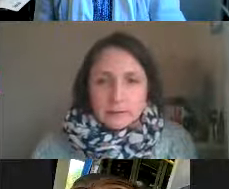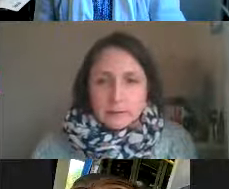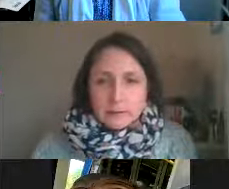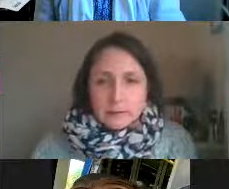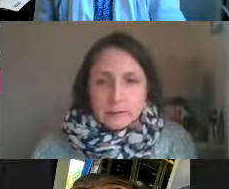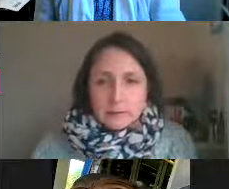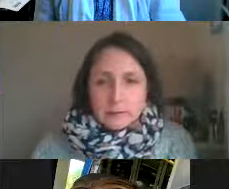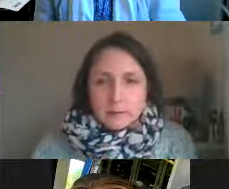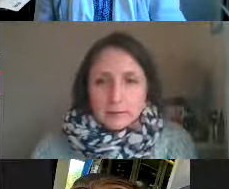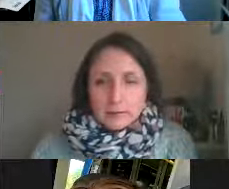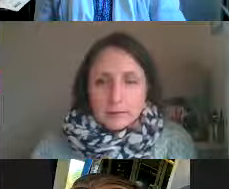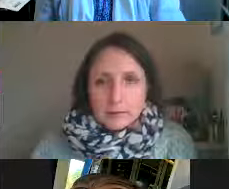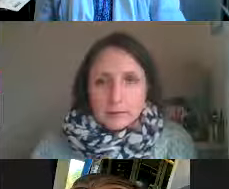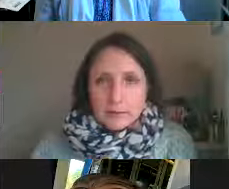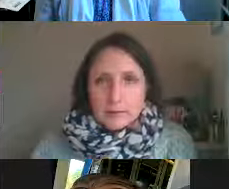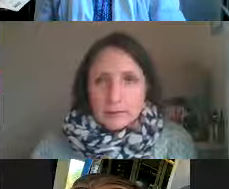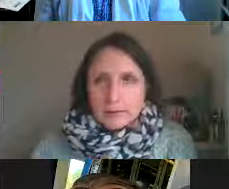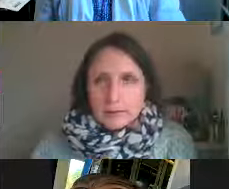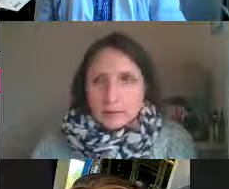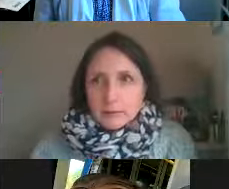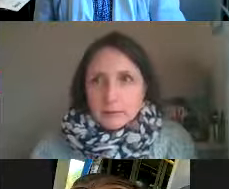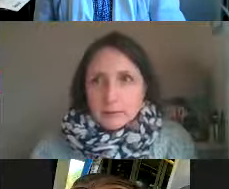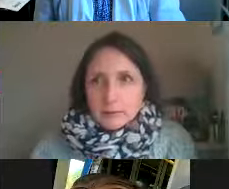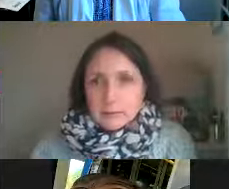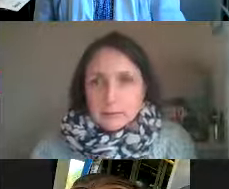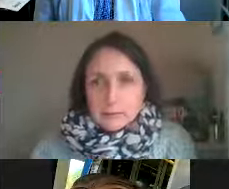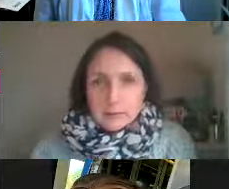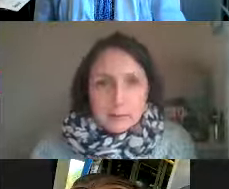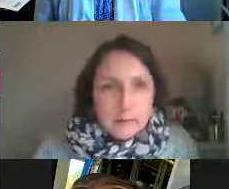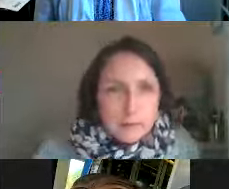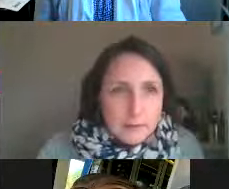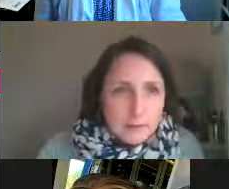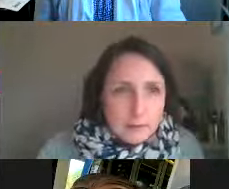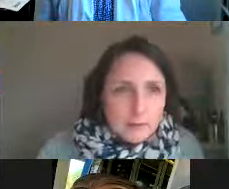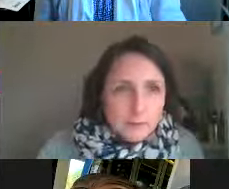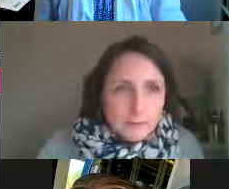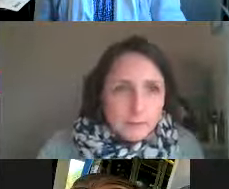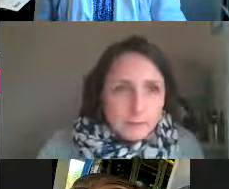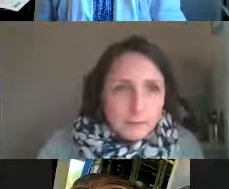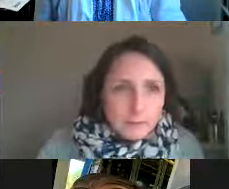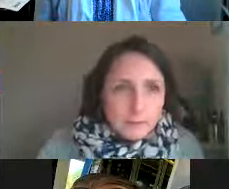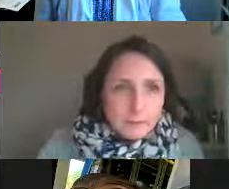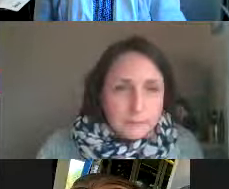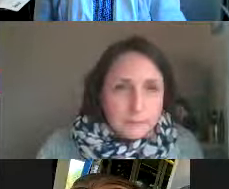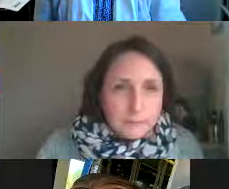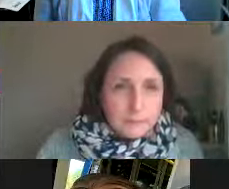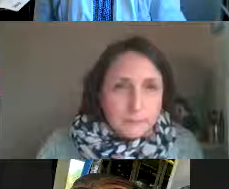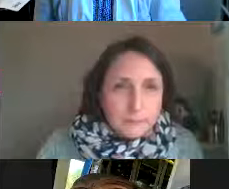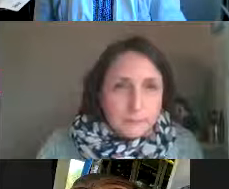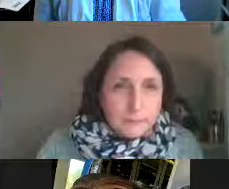taken against him and won't let him log in so we will get his powerpoint and then we will